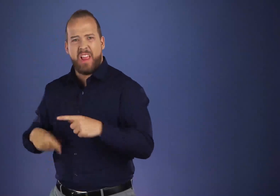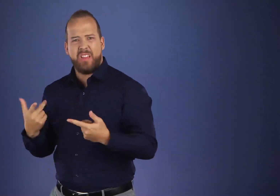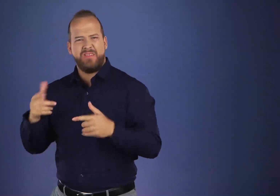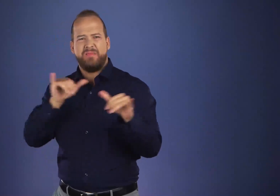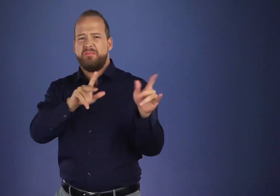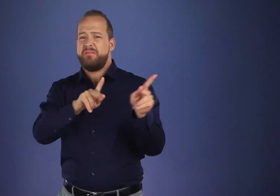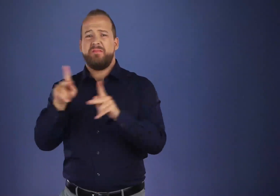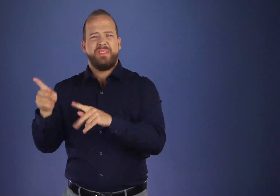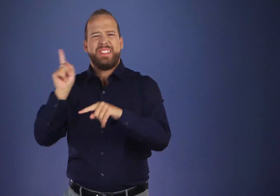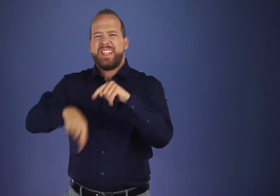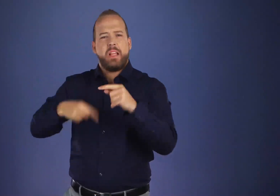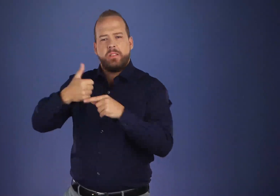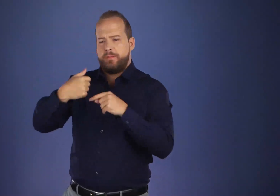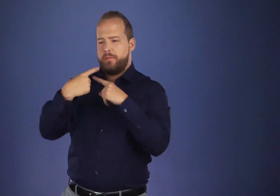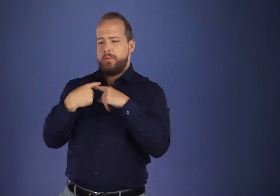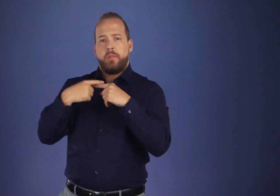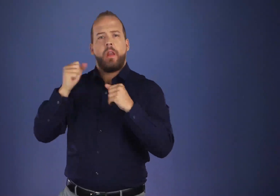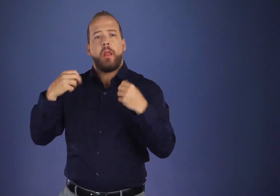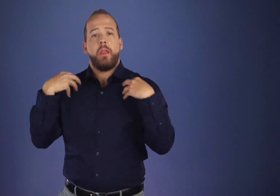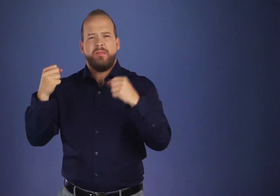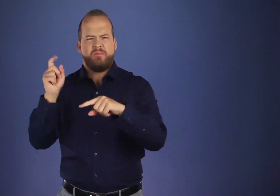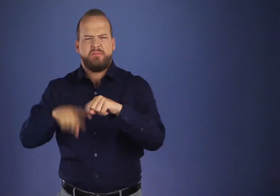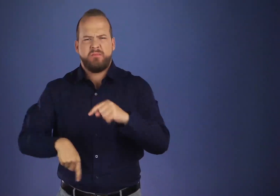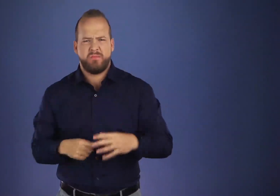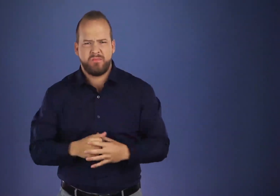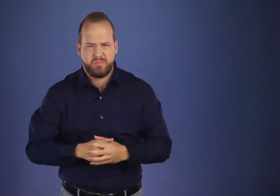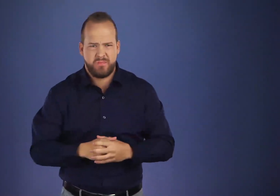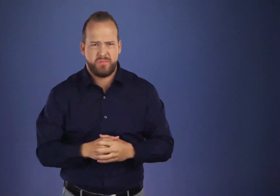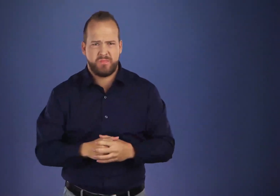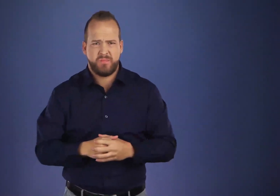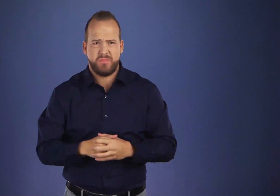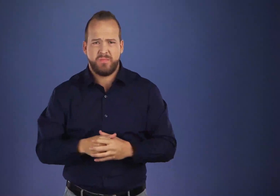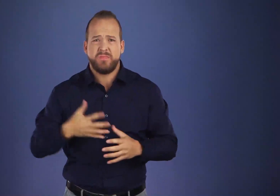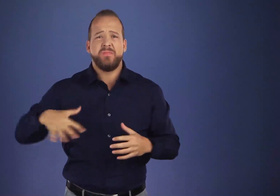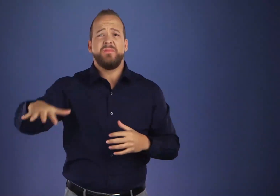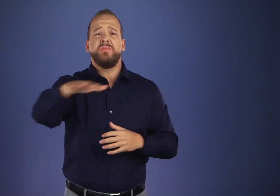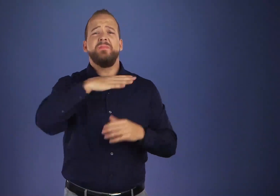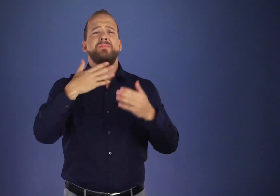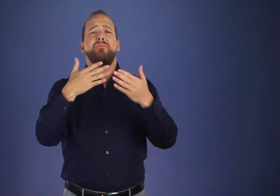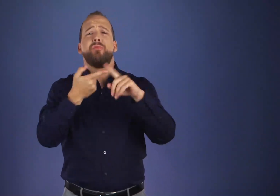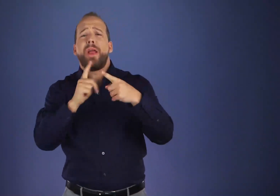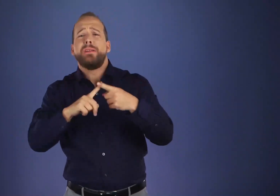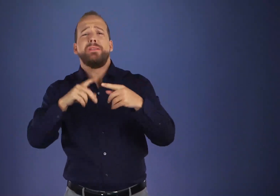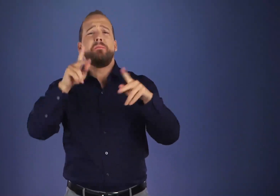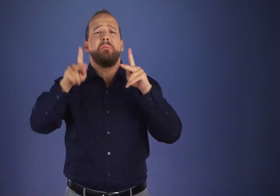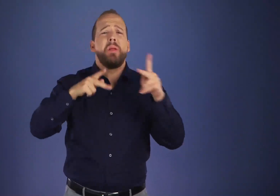Like our professional friends, we, too, are aware that there are wrong forms of dependence.